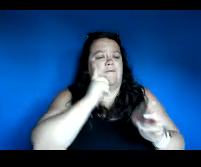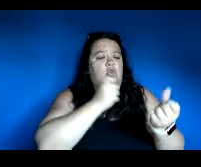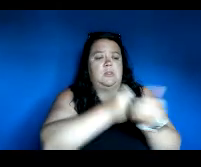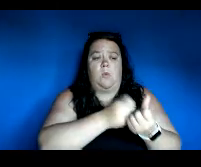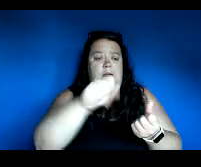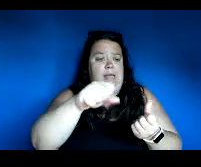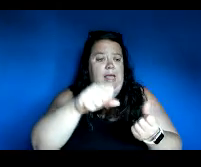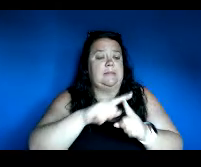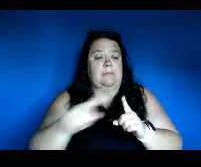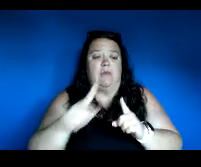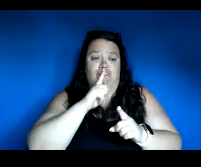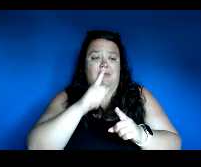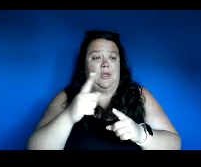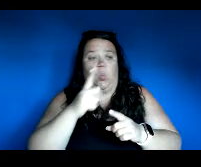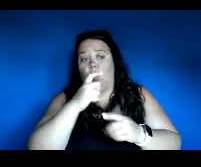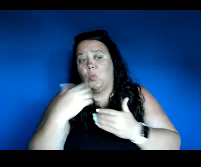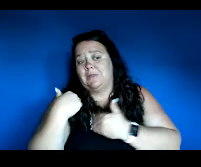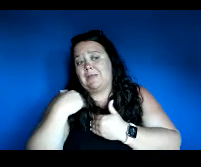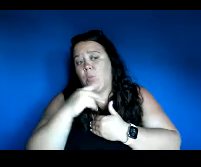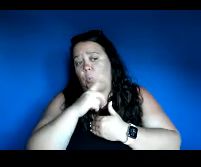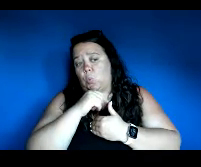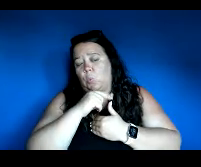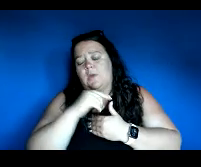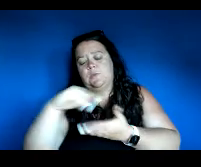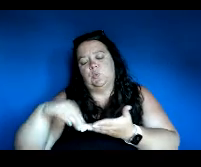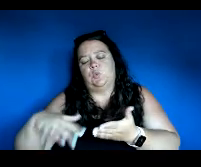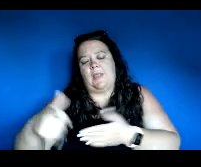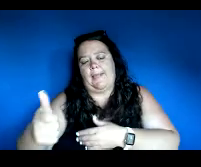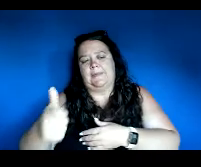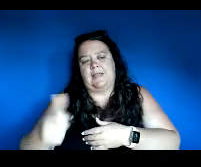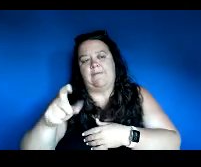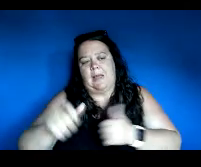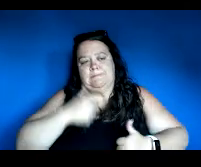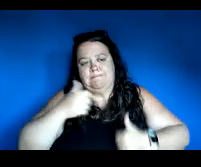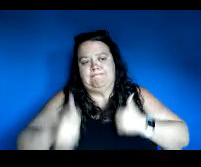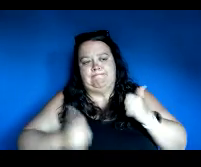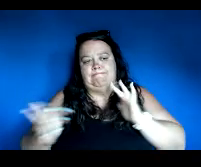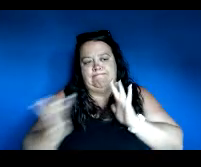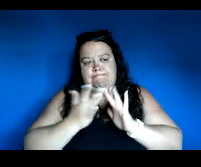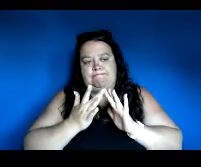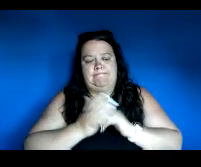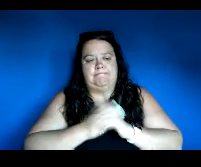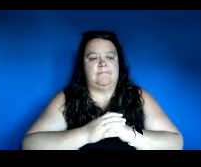but ultimately, the responsibility lies with the student. Similarly, professors have a role,